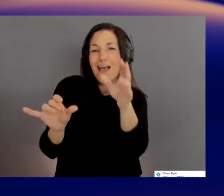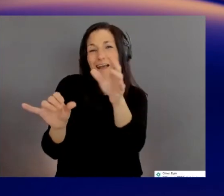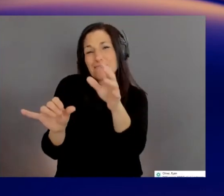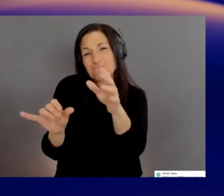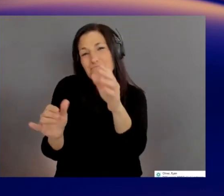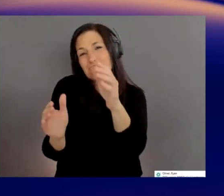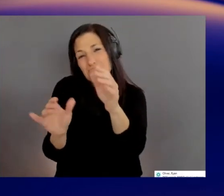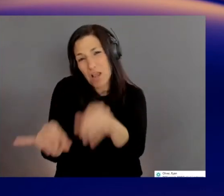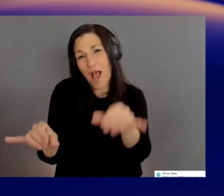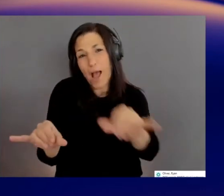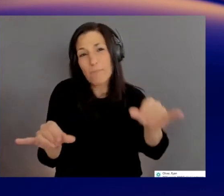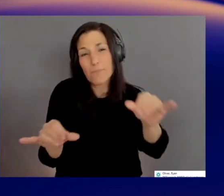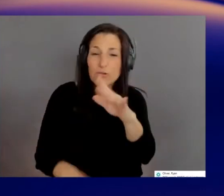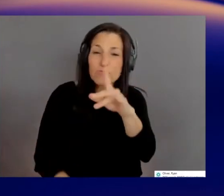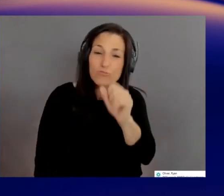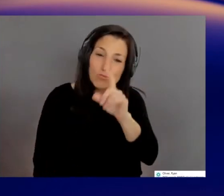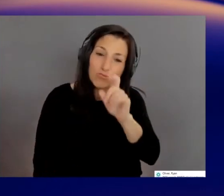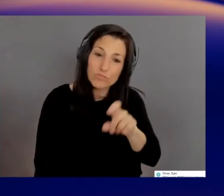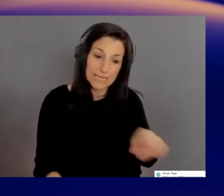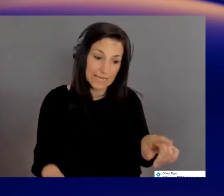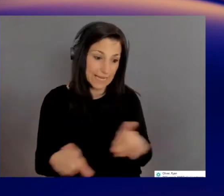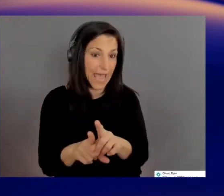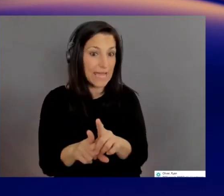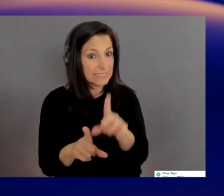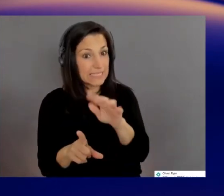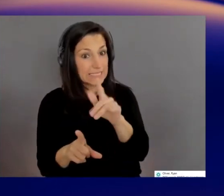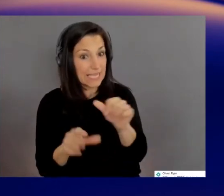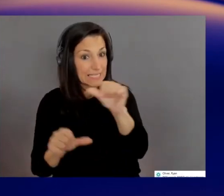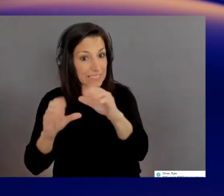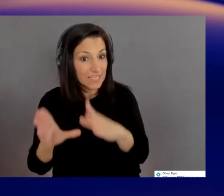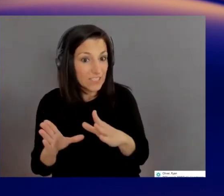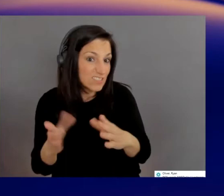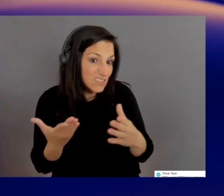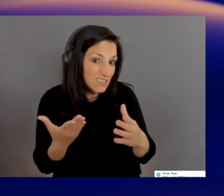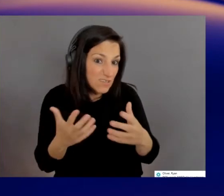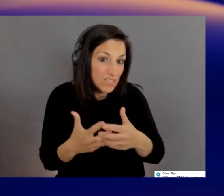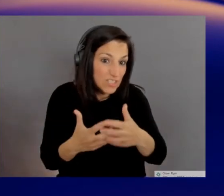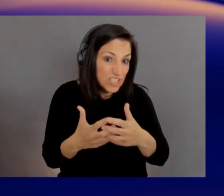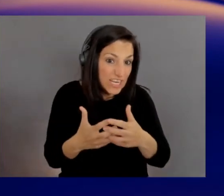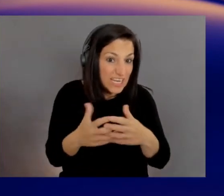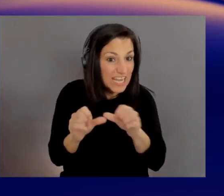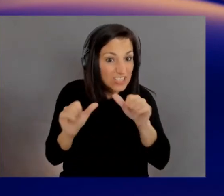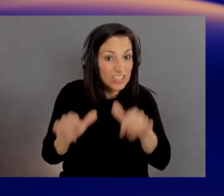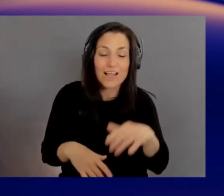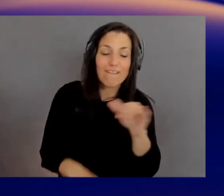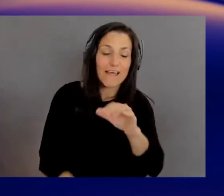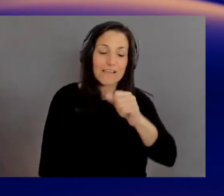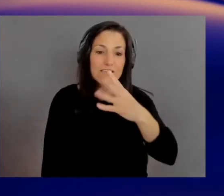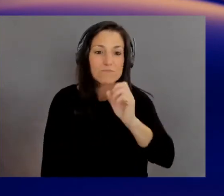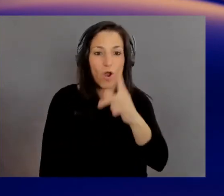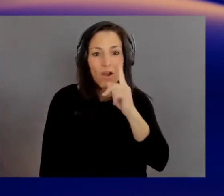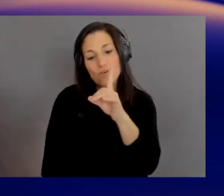or machine learning engineer. This could be things like Spark for data processing or being able to use, you know